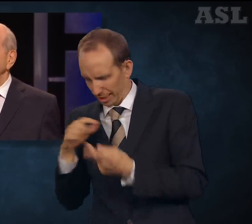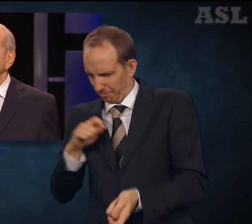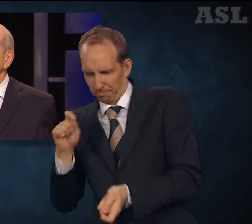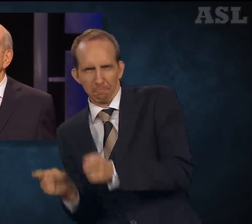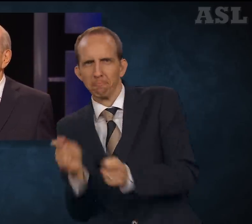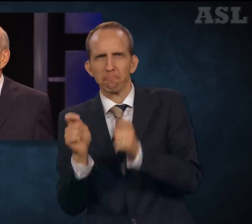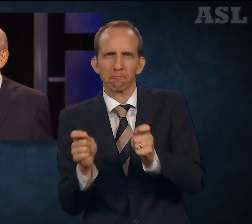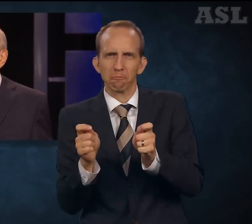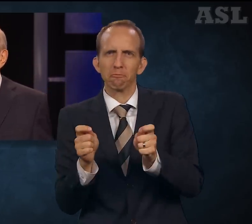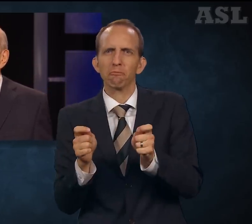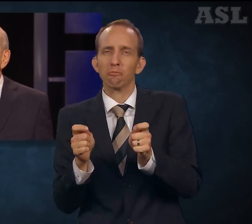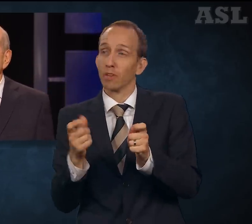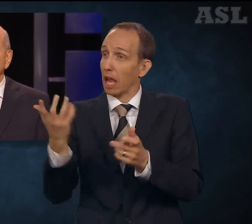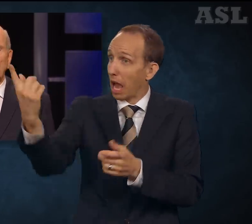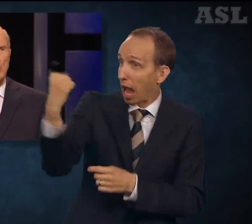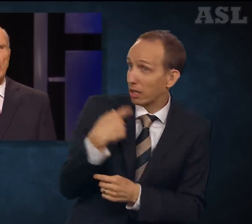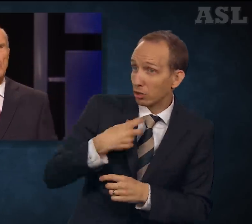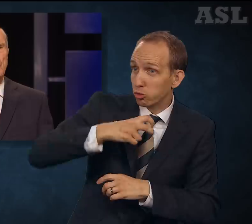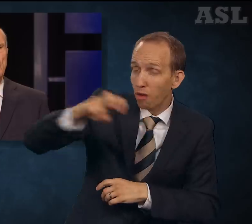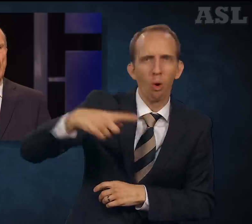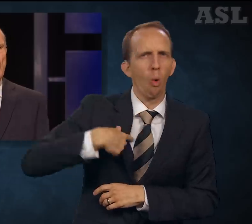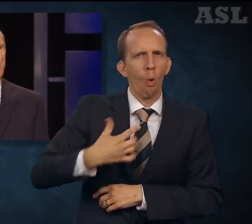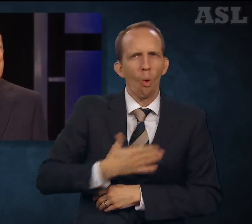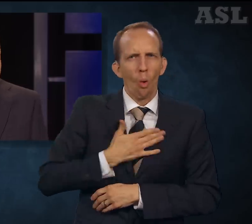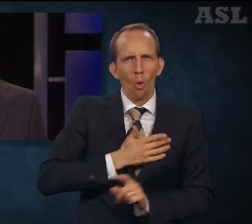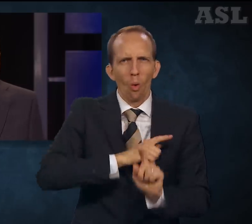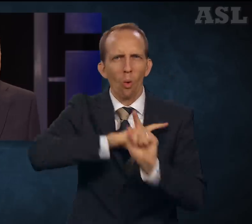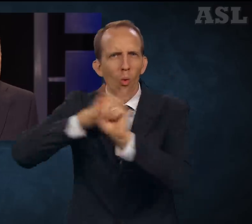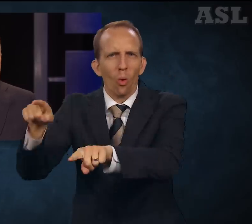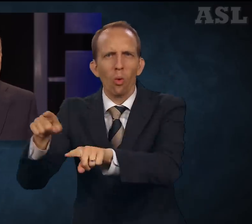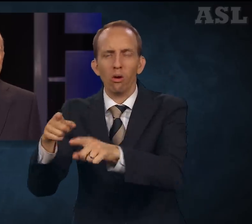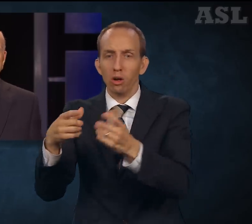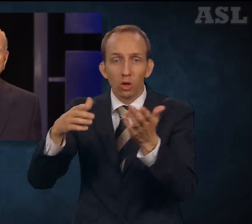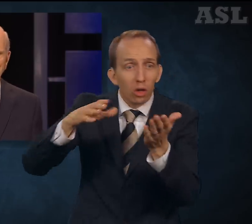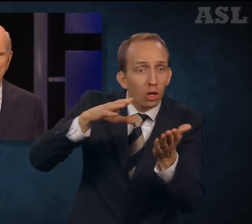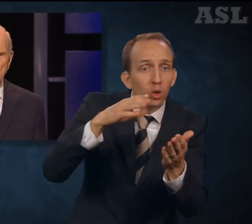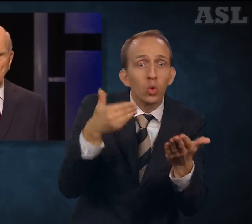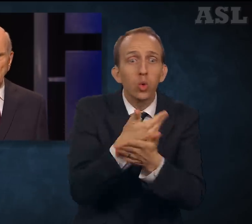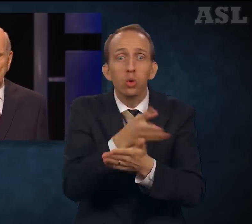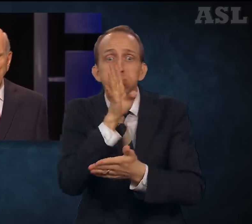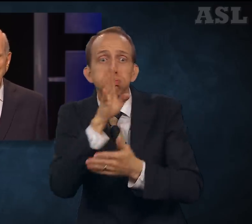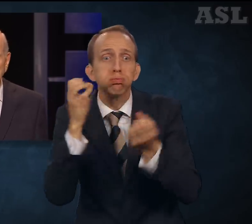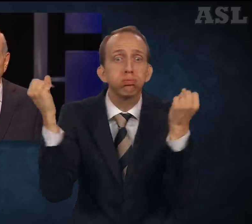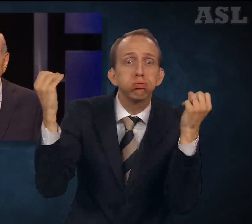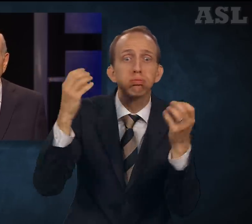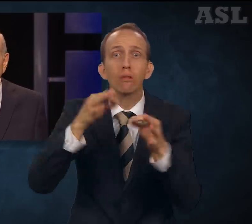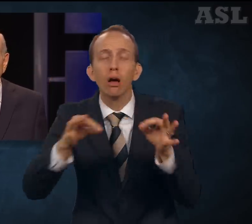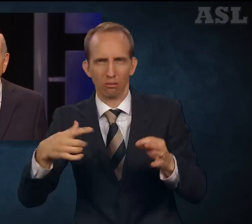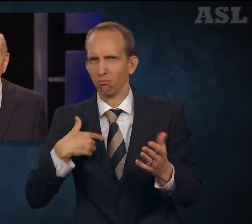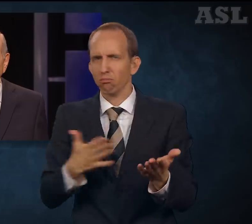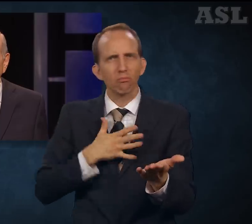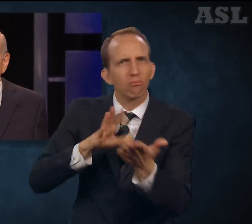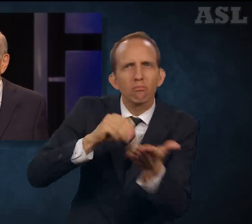CHOICES I MAKE; TRAVEL ANYWHERE HE NEEDS ME TO GO;